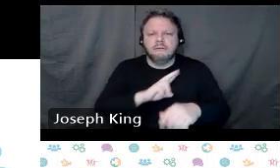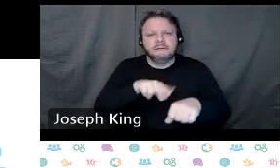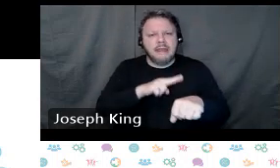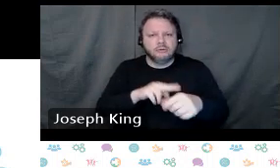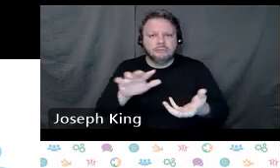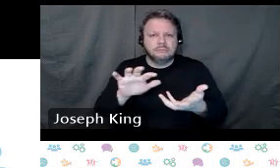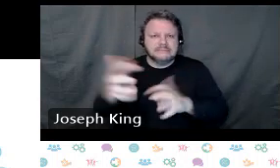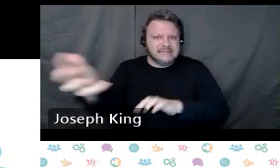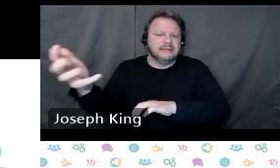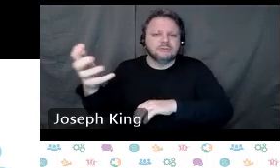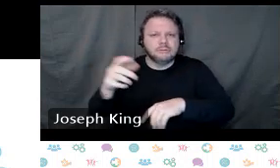But there is momentum.